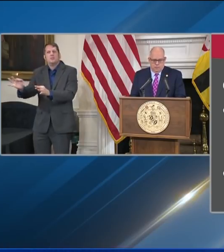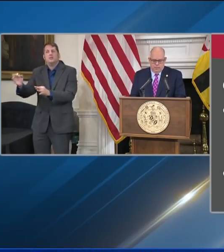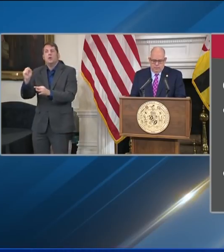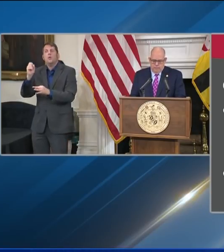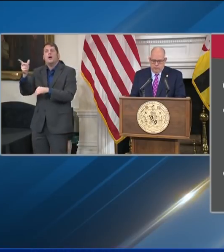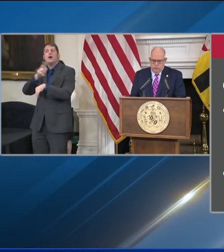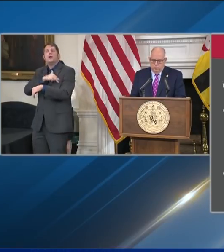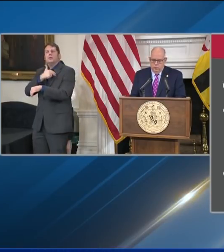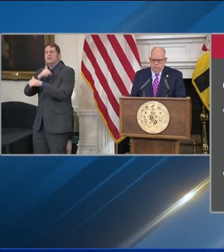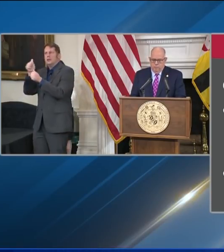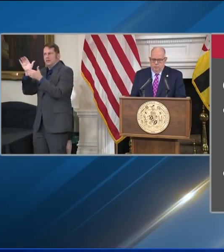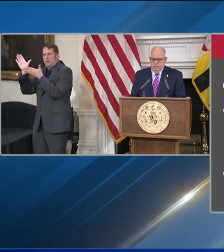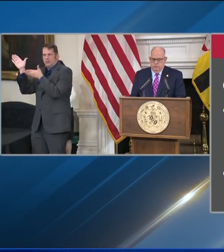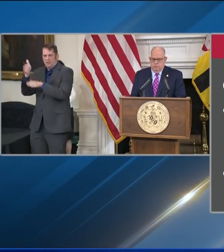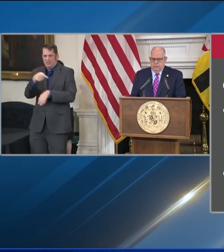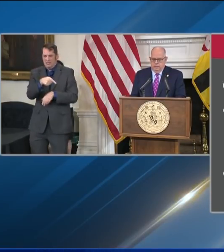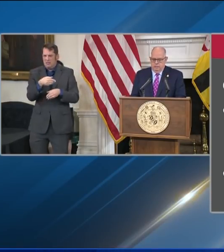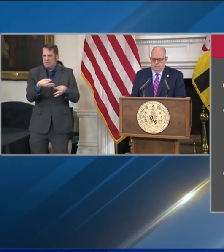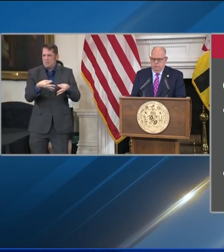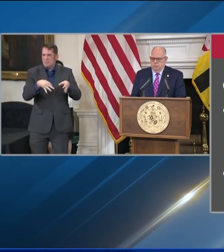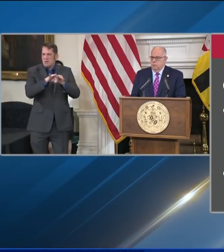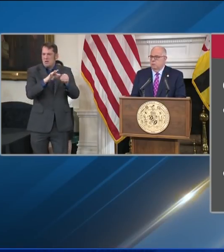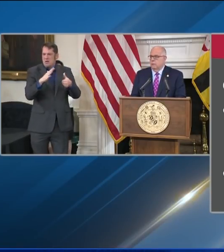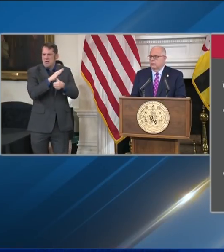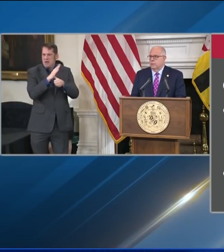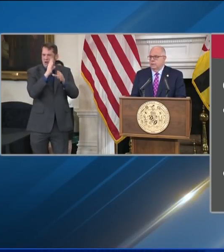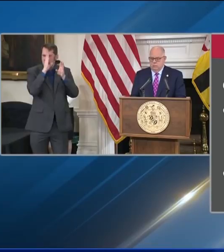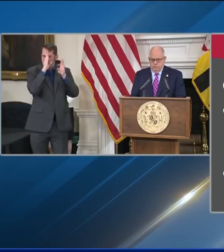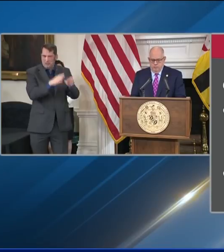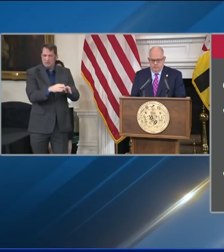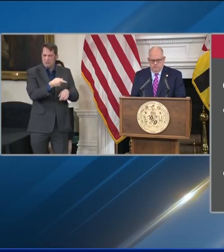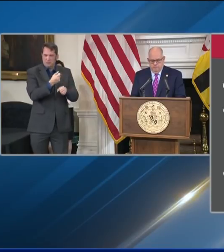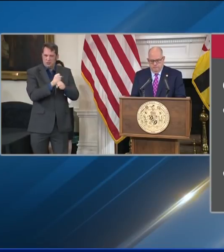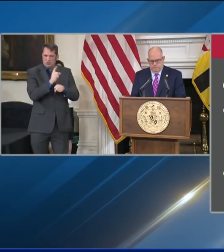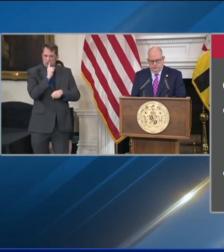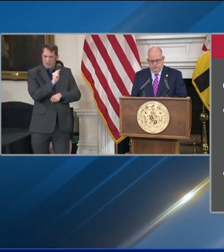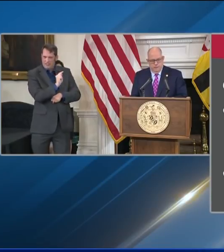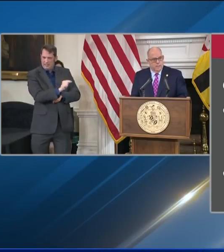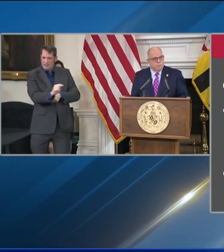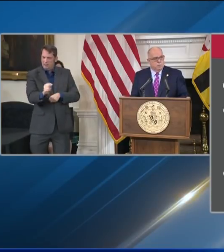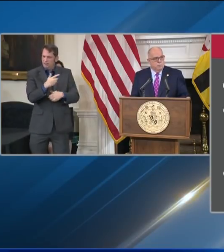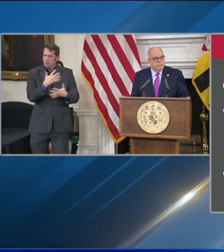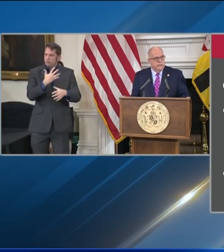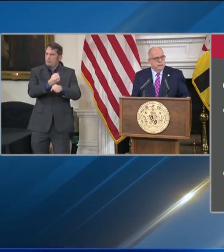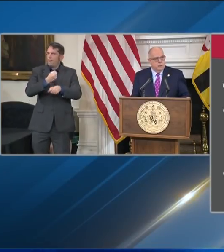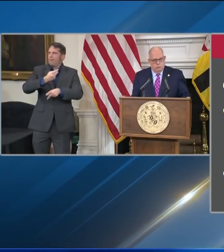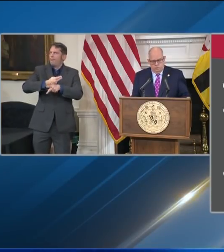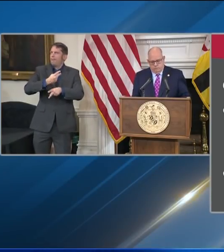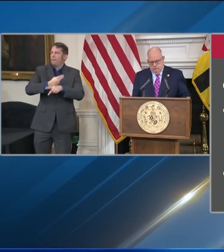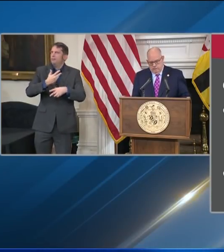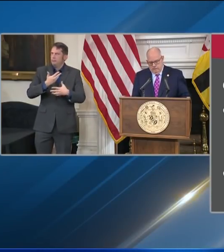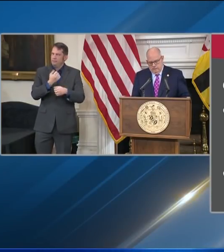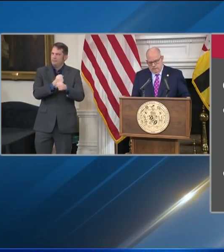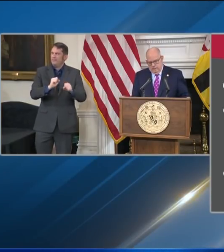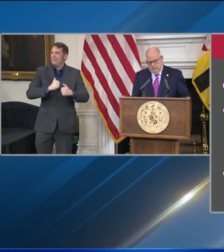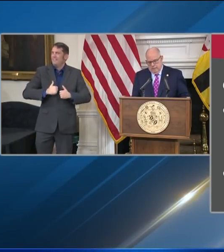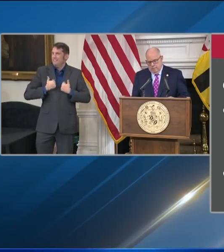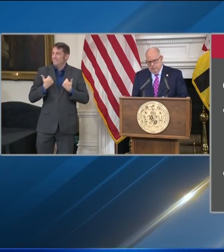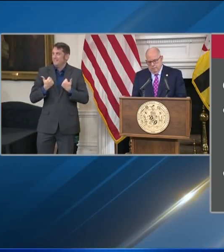SO THAT OUR DOCTORS AND NURSES CAN DO THEIR JOBS AND MAKE SURE THAT PEOPLE GET THE RIGHT CRITICAL LIFE-SAVING TREATMENT.